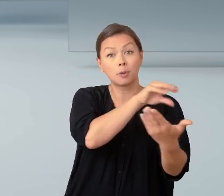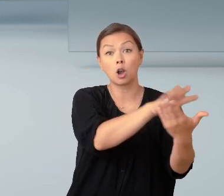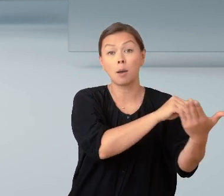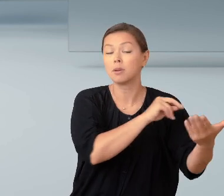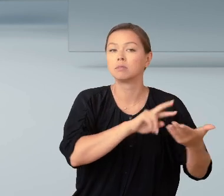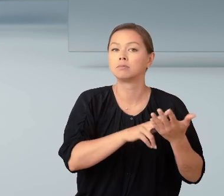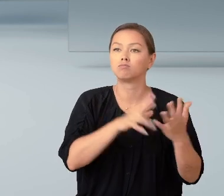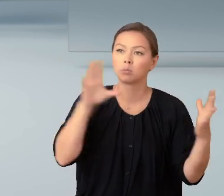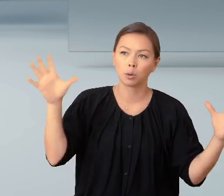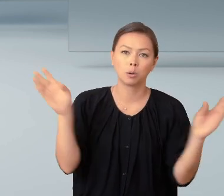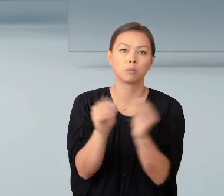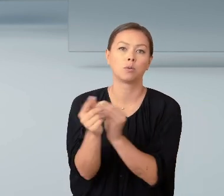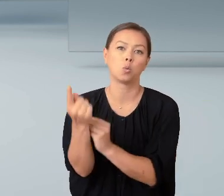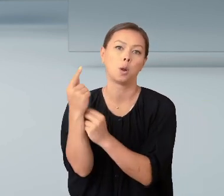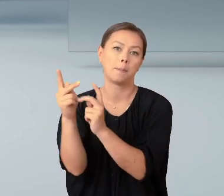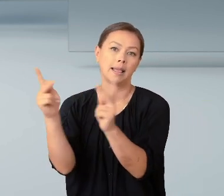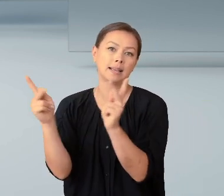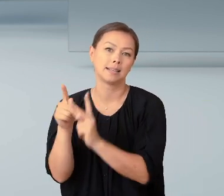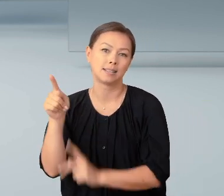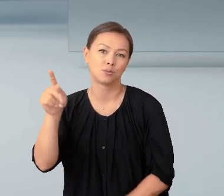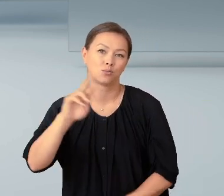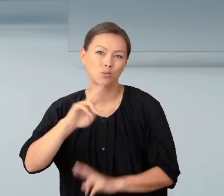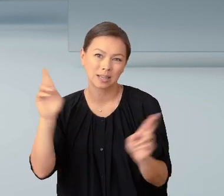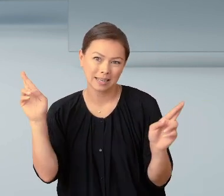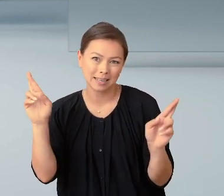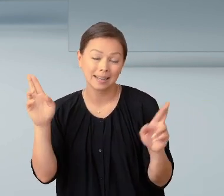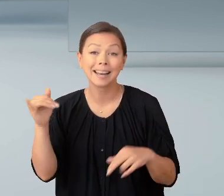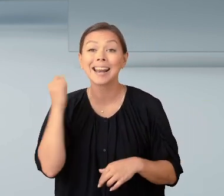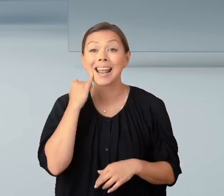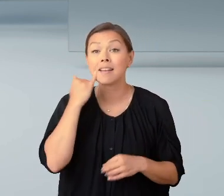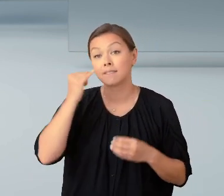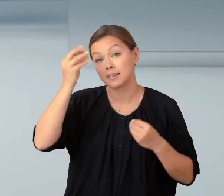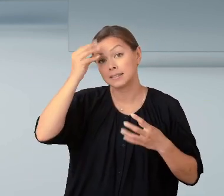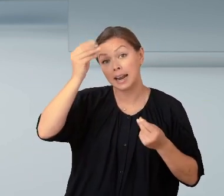the risk of data loss due to hardware failures, natural disasters, or